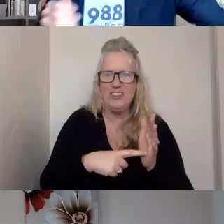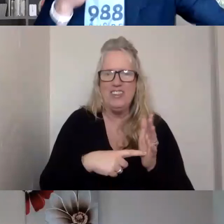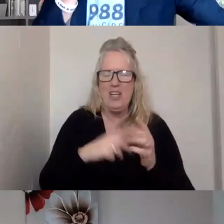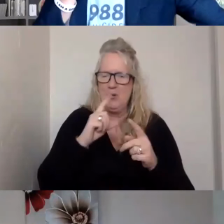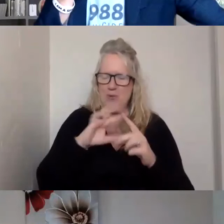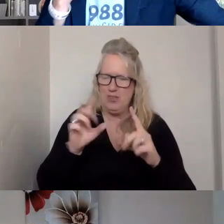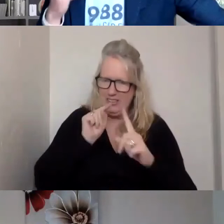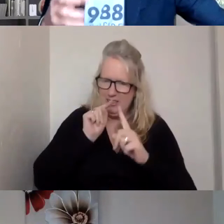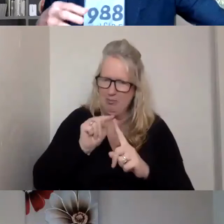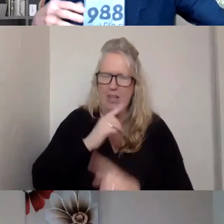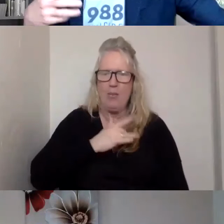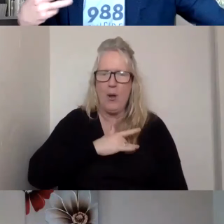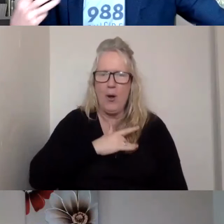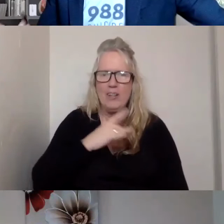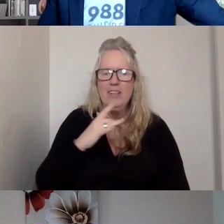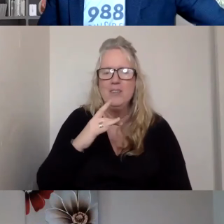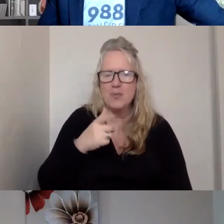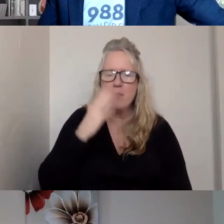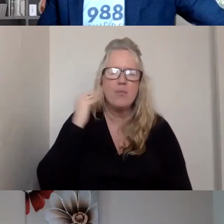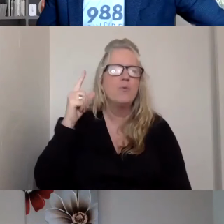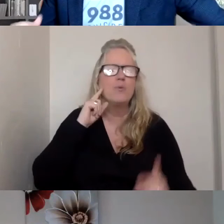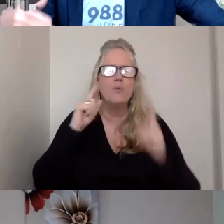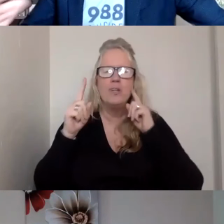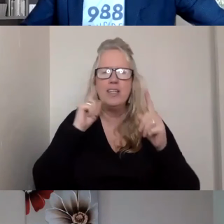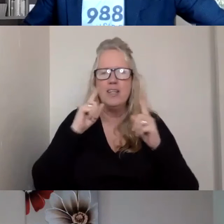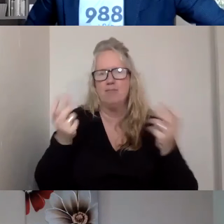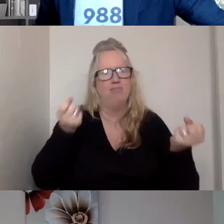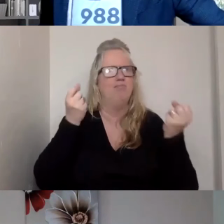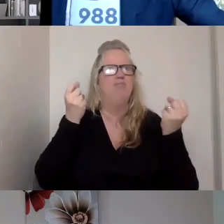IS -- CERTAINLY, THERE ARE A HOST OF SERVICES